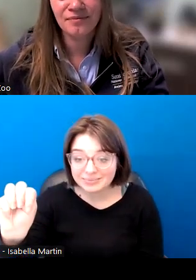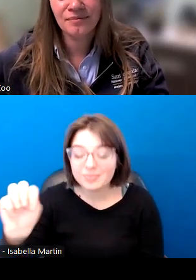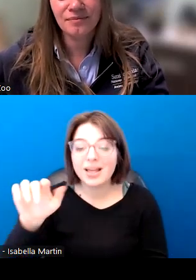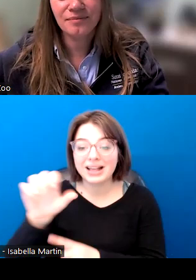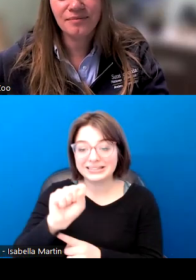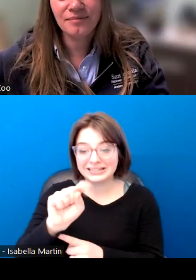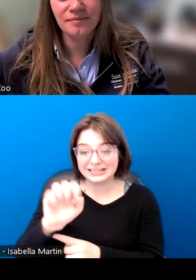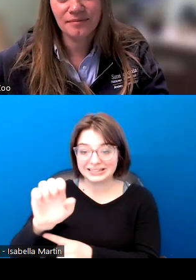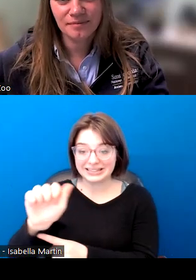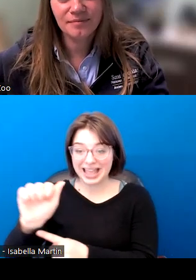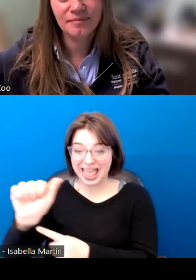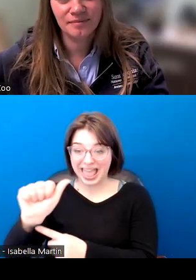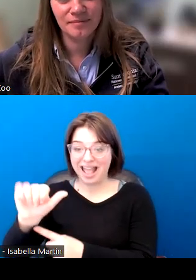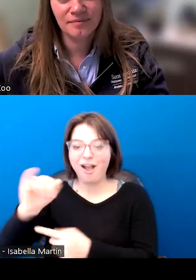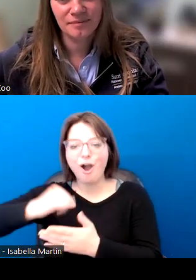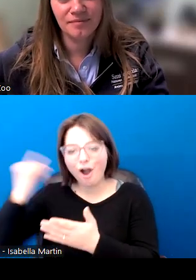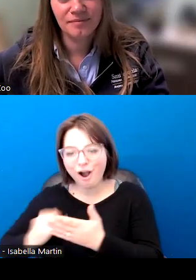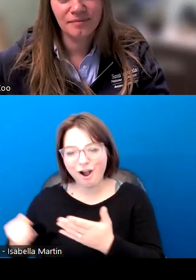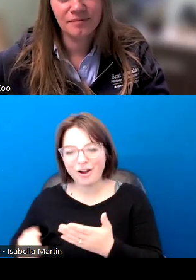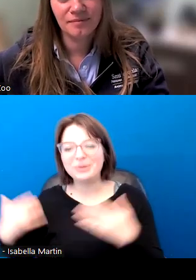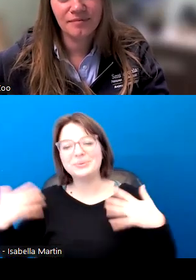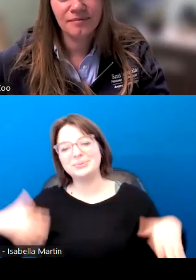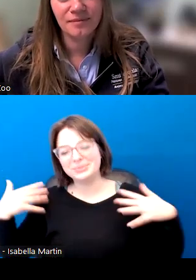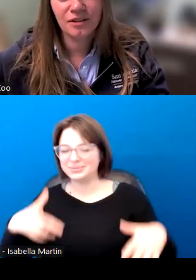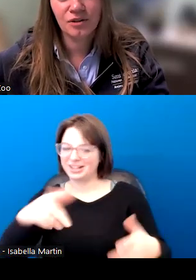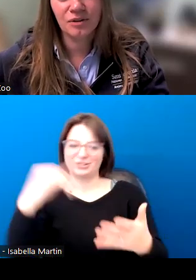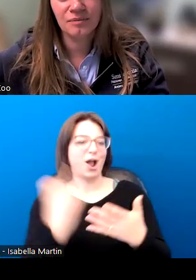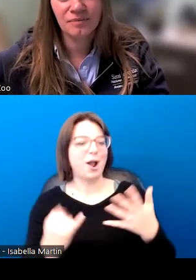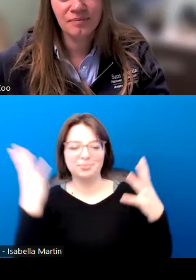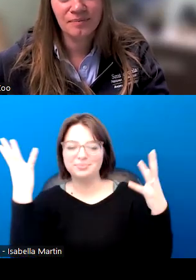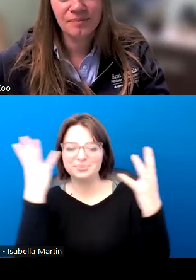when it comes to creating these special enrichment cakes. I love that and such a joy to watch too.